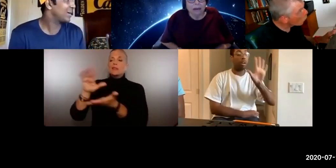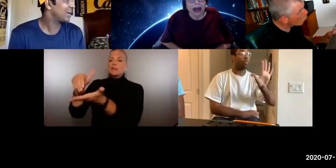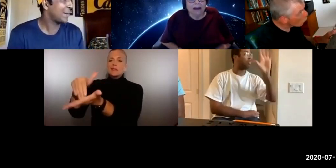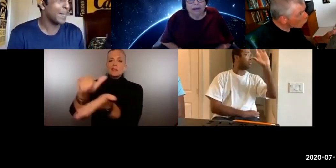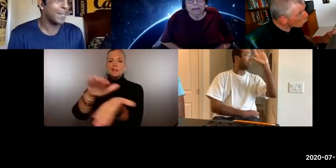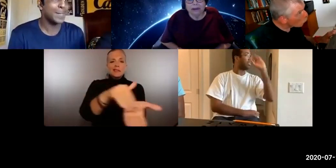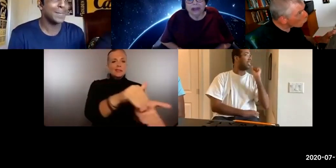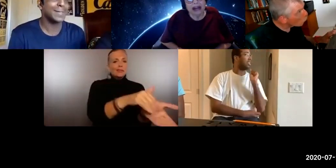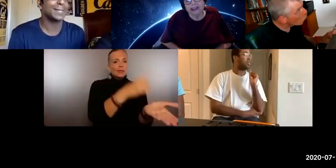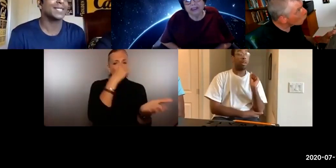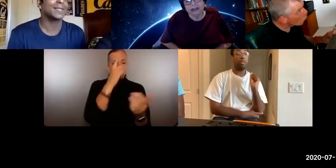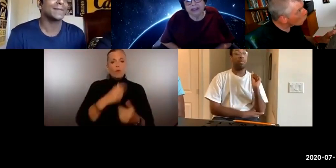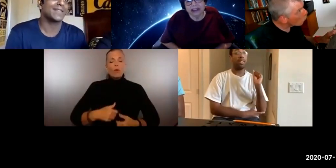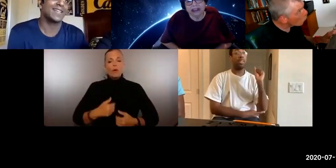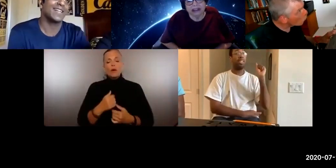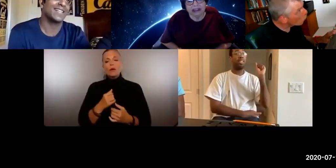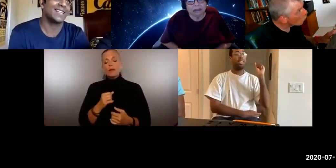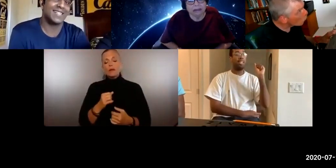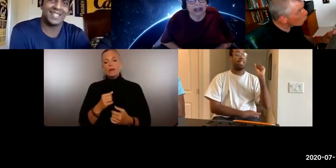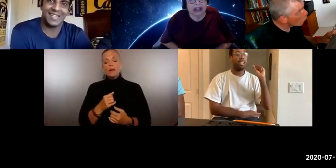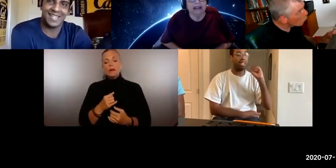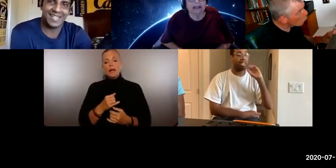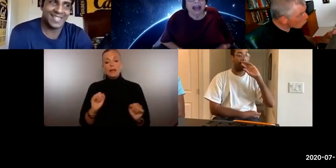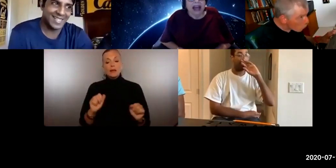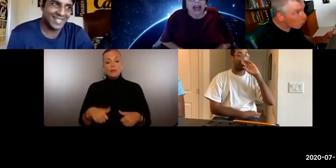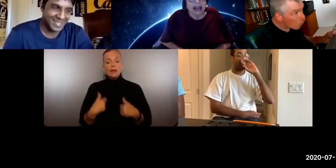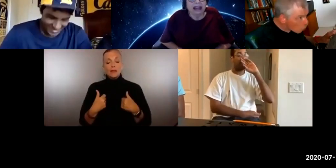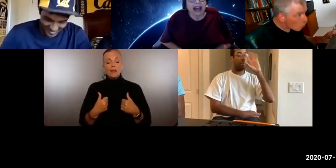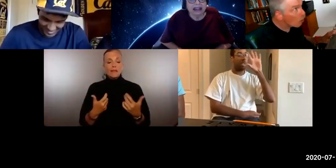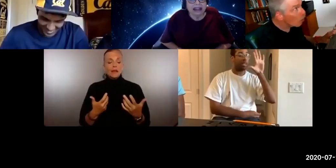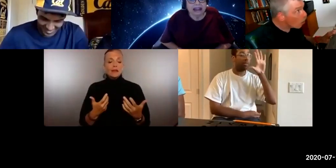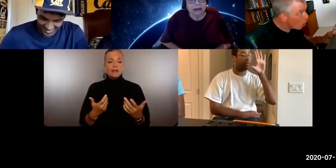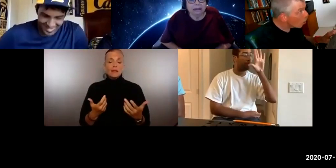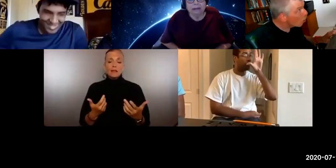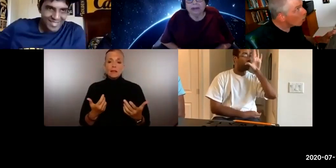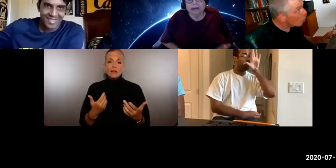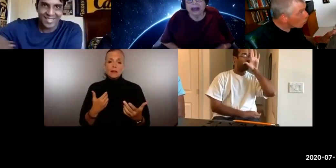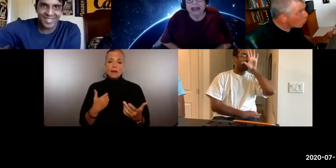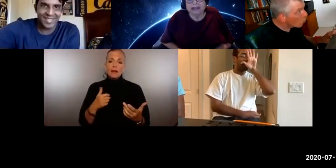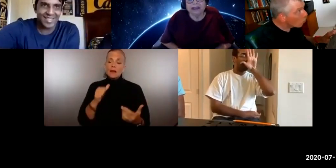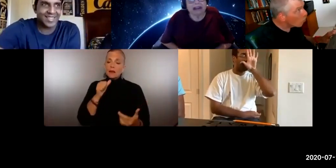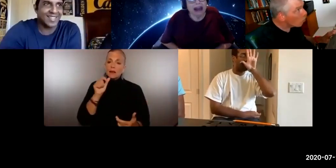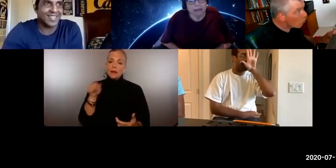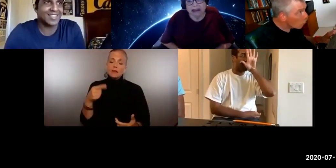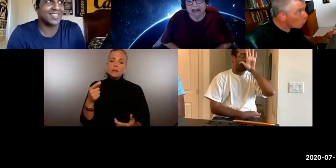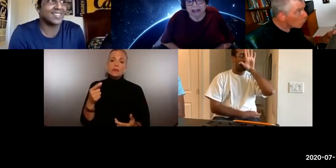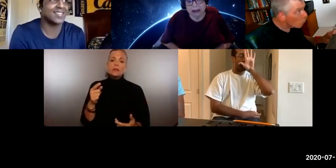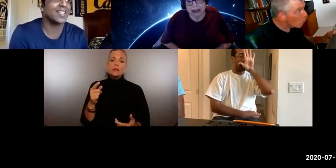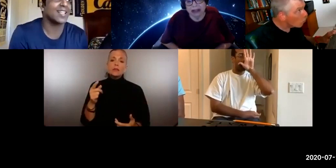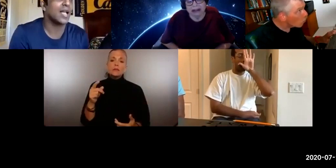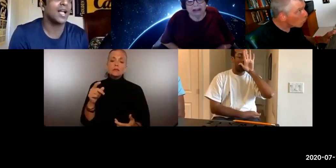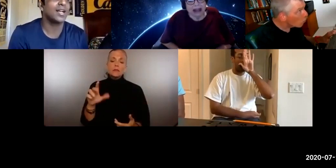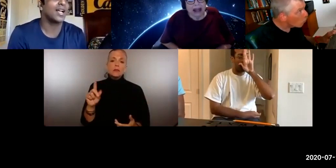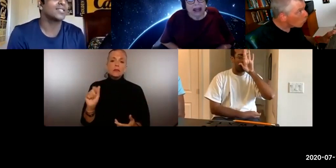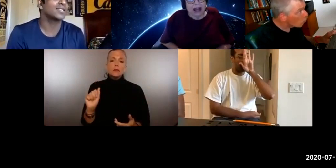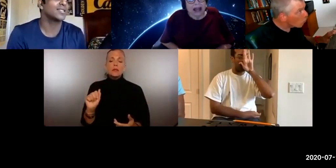have people not just with physical disabilities and IDD but people with many different types of disabilities.